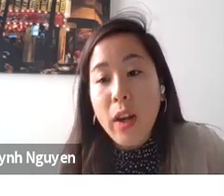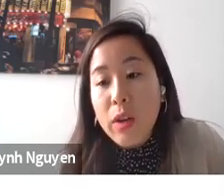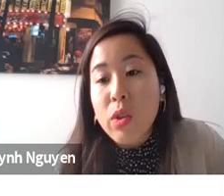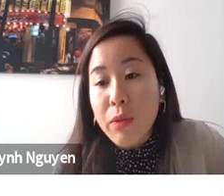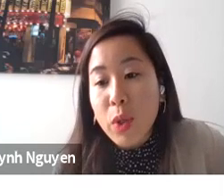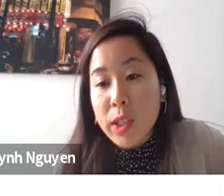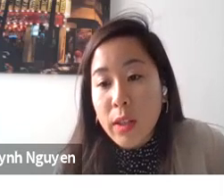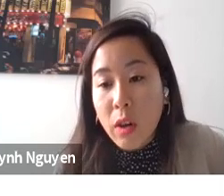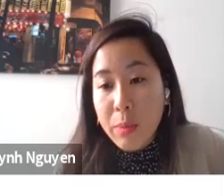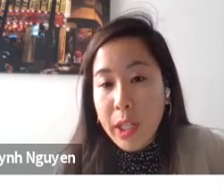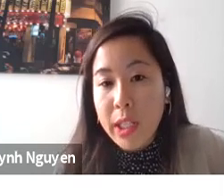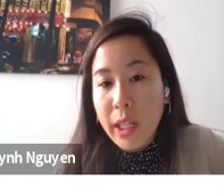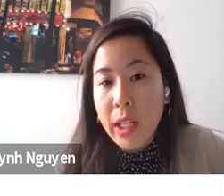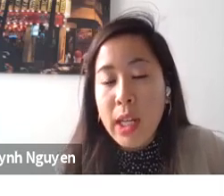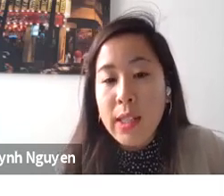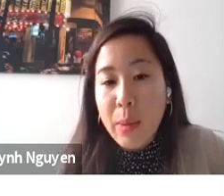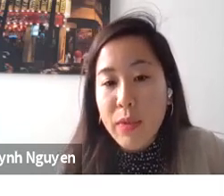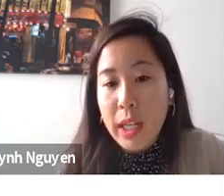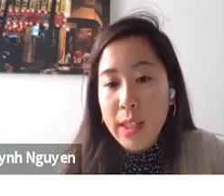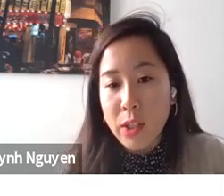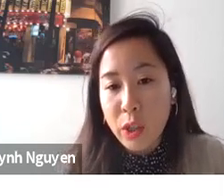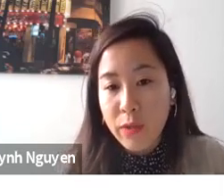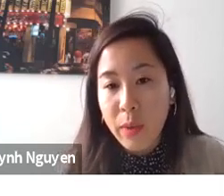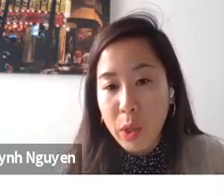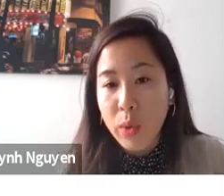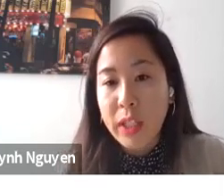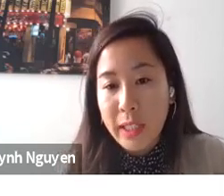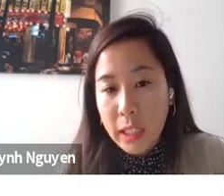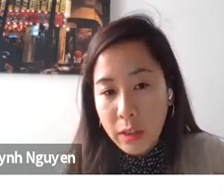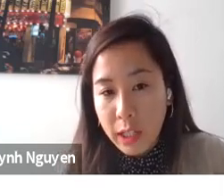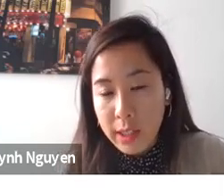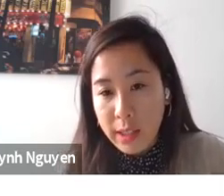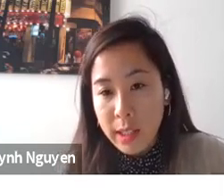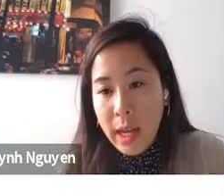And also, of course, incorporating some of the lessons learned from the Covid-19 crisis